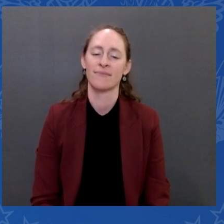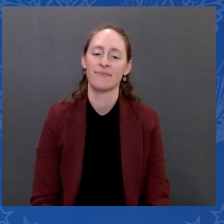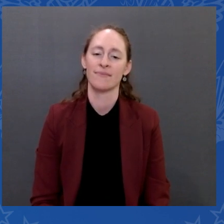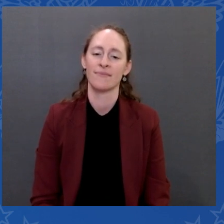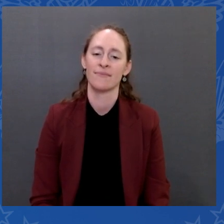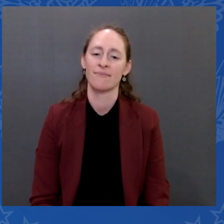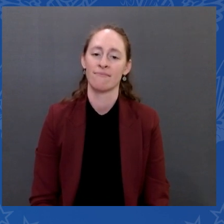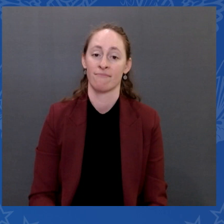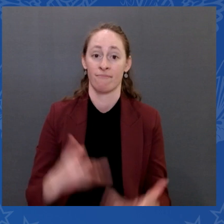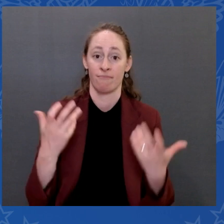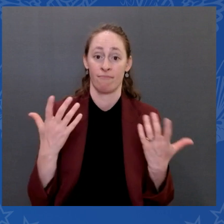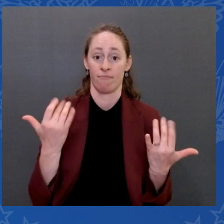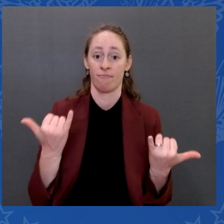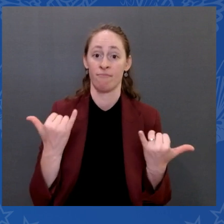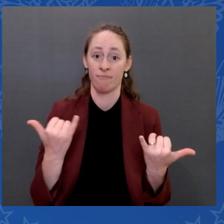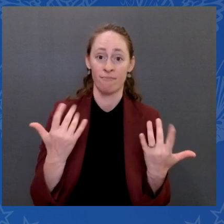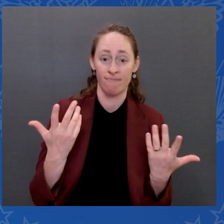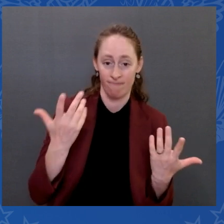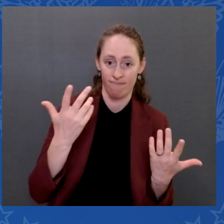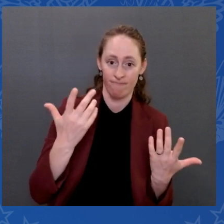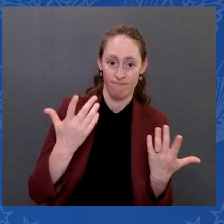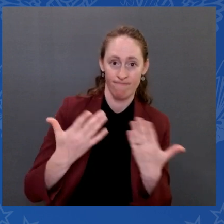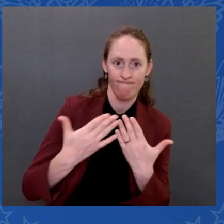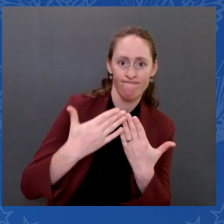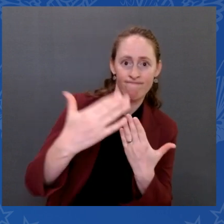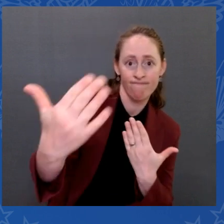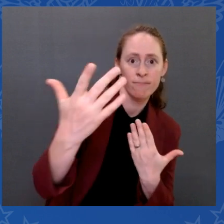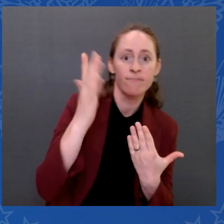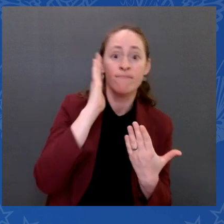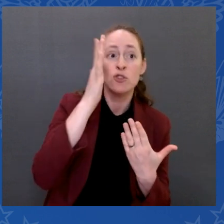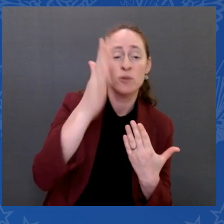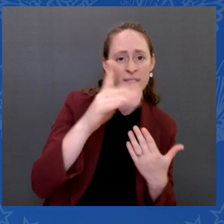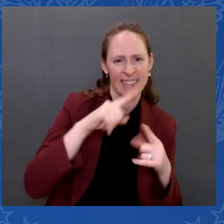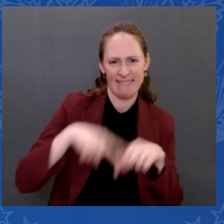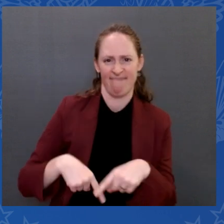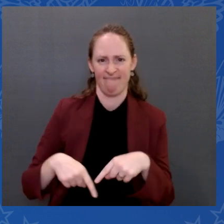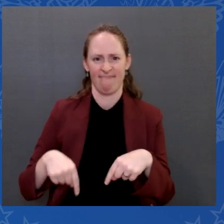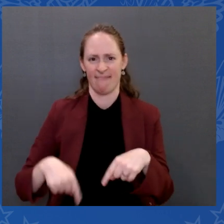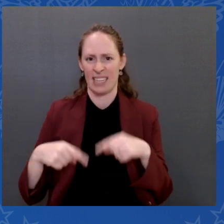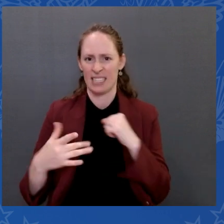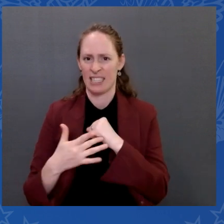The President: Am I correct to assume that the more sophisticated systems are going to be coming along,